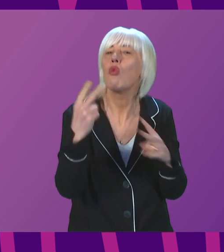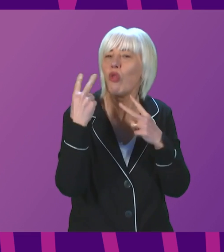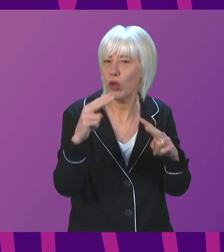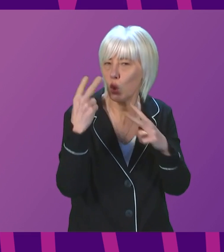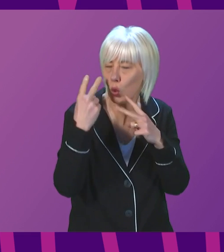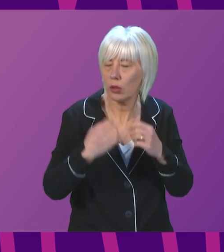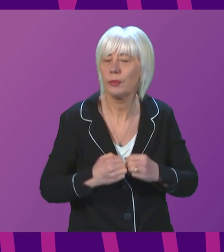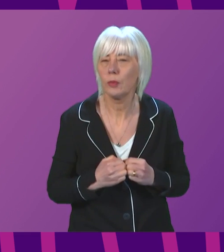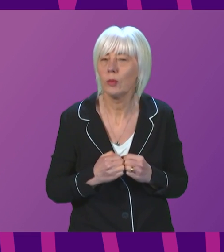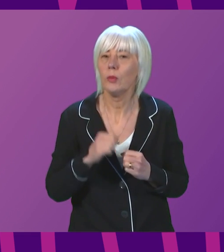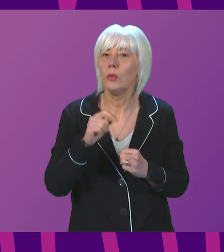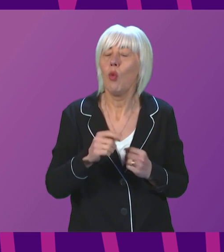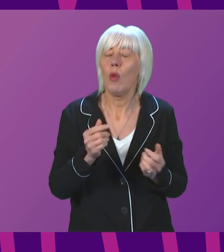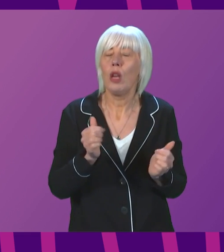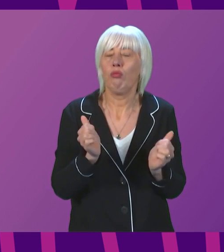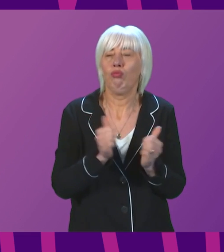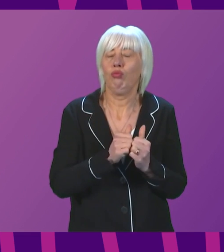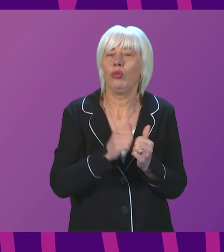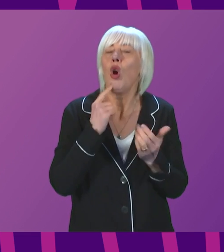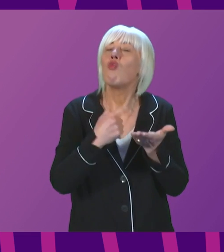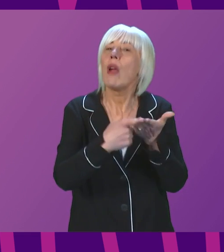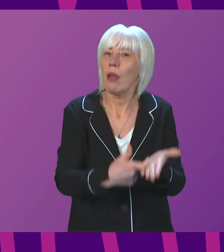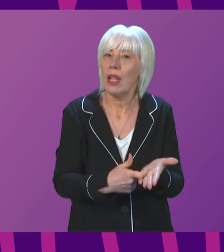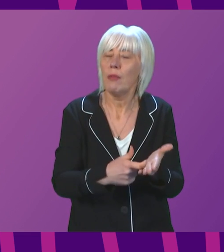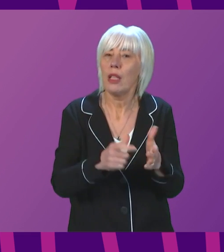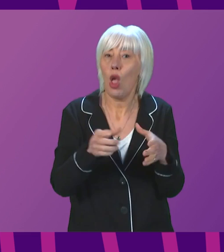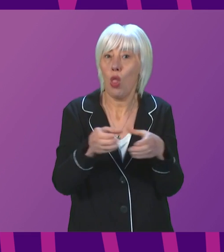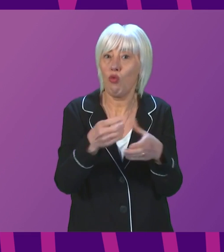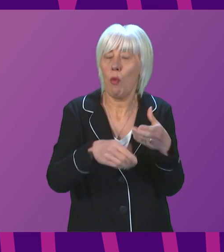In arriving at its recommendation, the advisory sub-group pointed to reducing case rates for